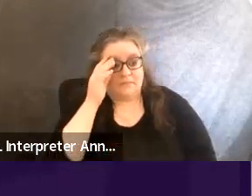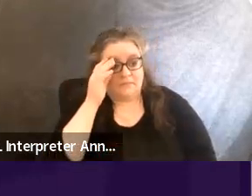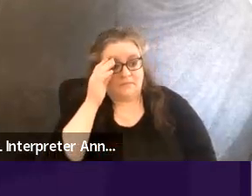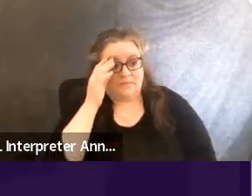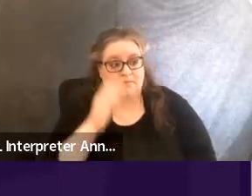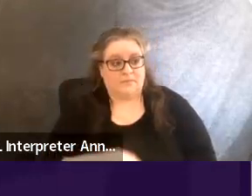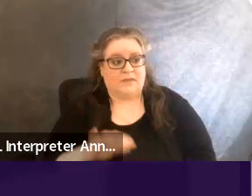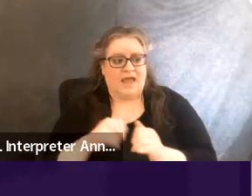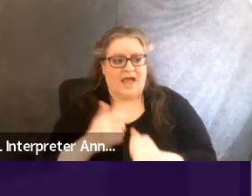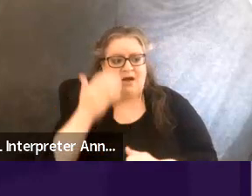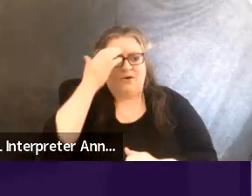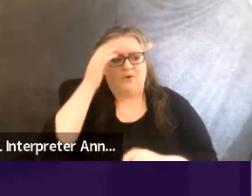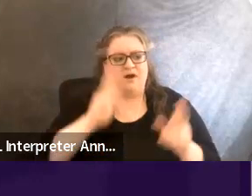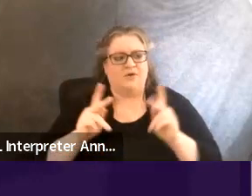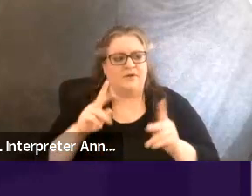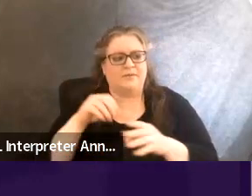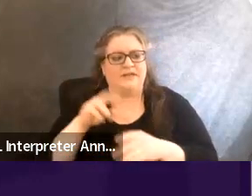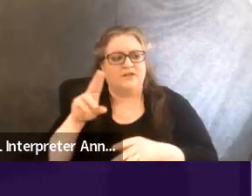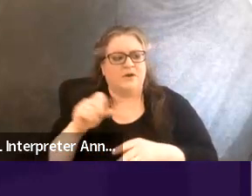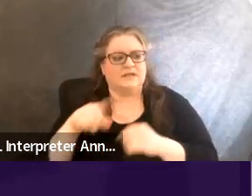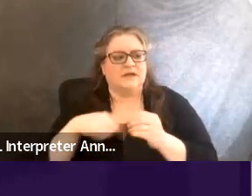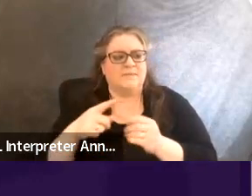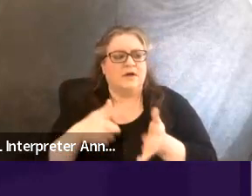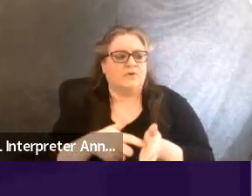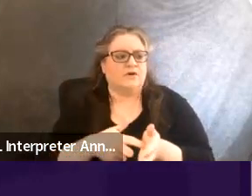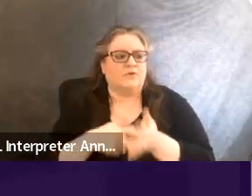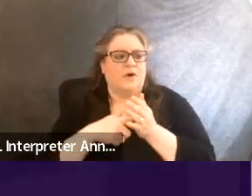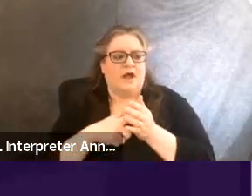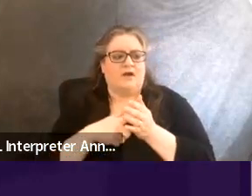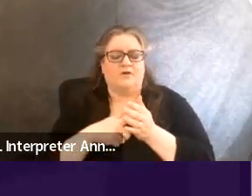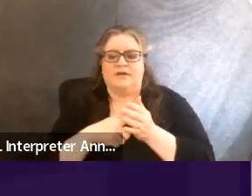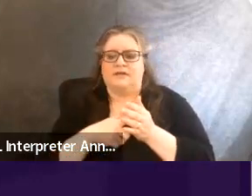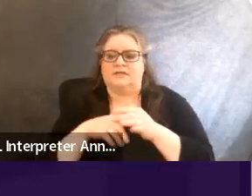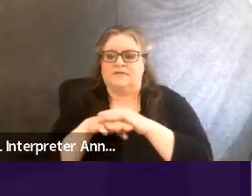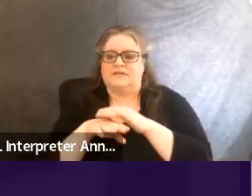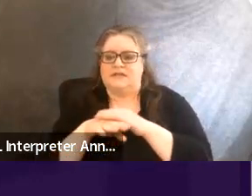"Where are people in the U.S. about the requirements of accessibility?"